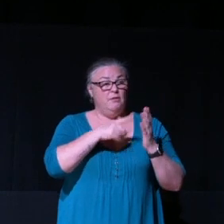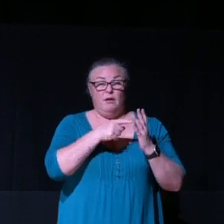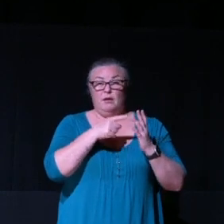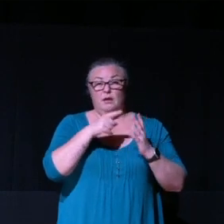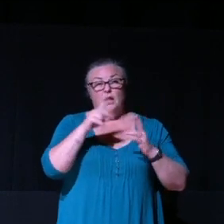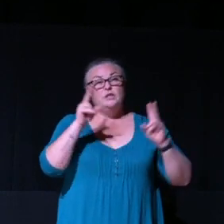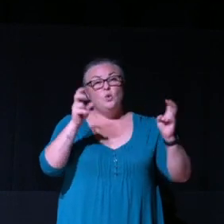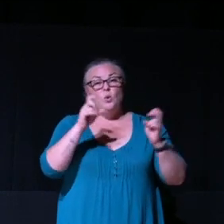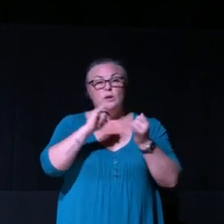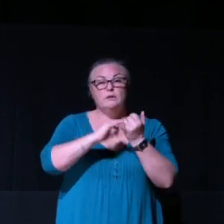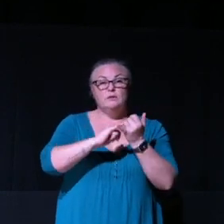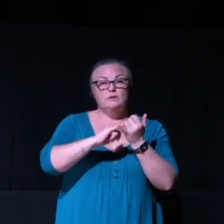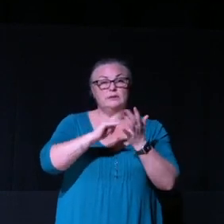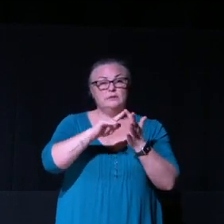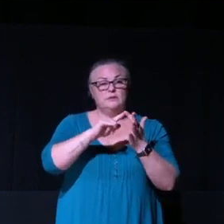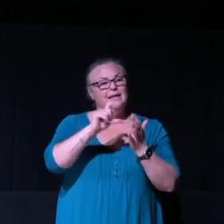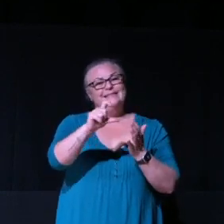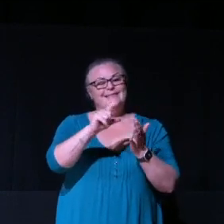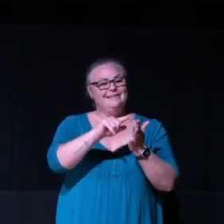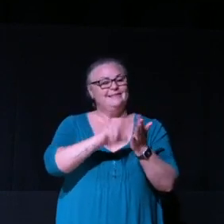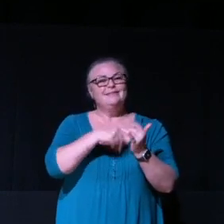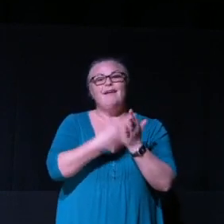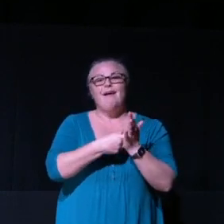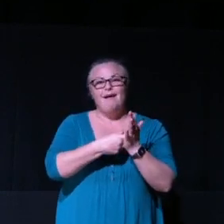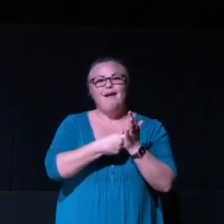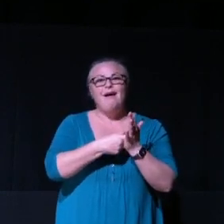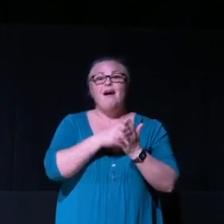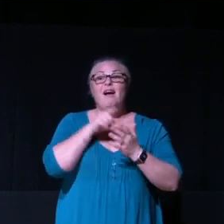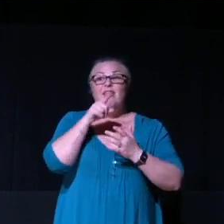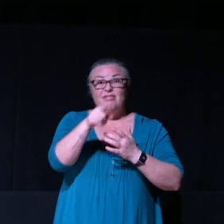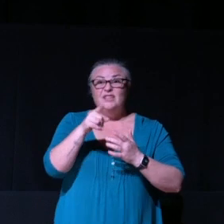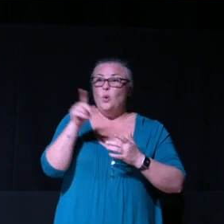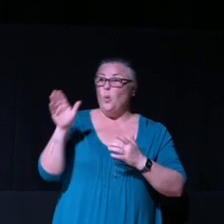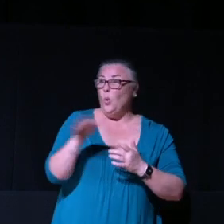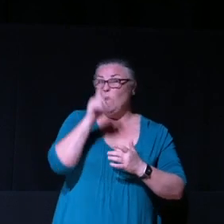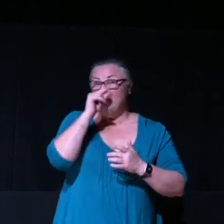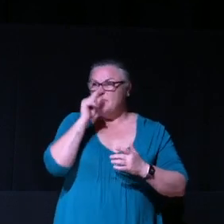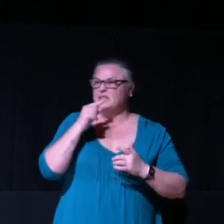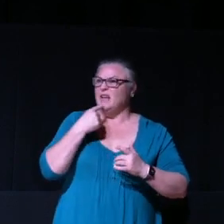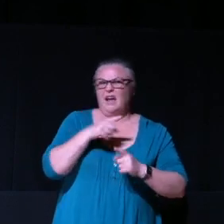And it's a comedy. Like it ended up being so funny. Did it start as a comedy? No, it's not.